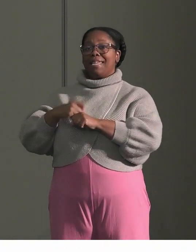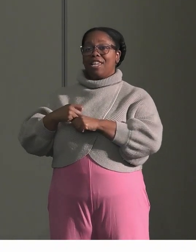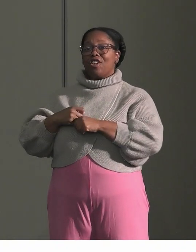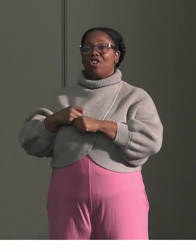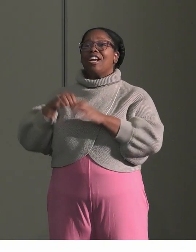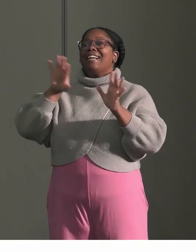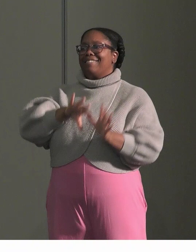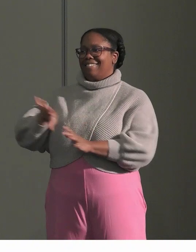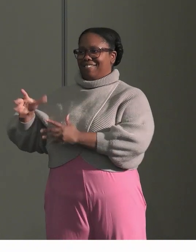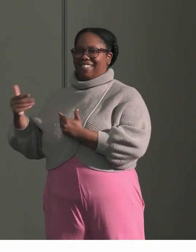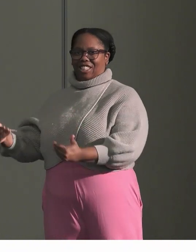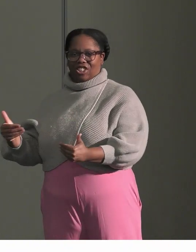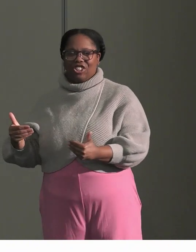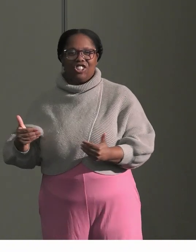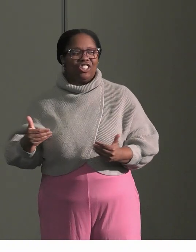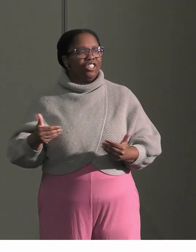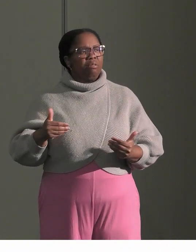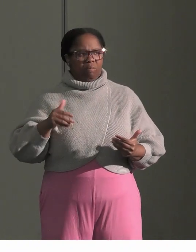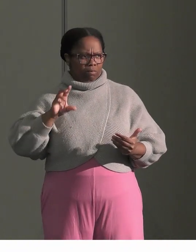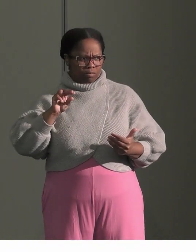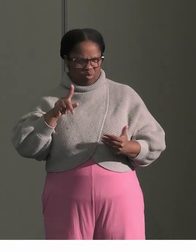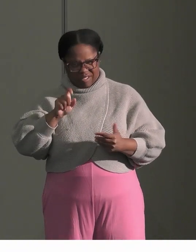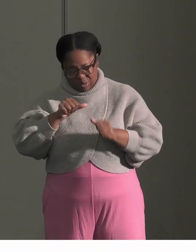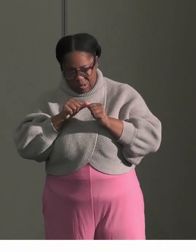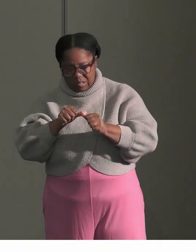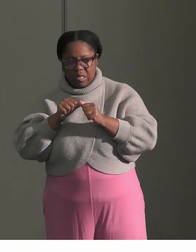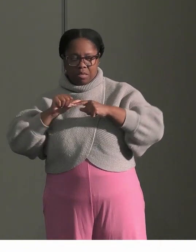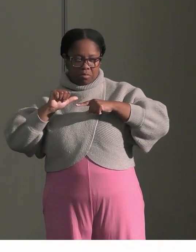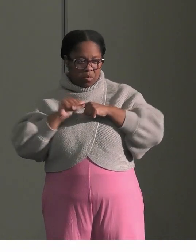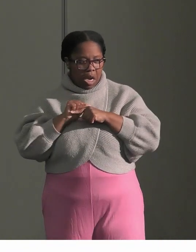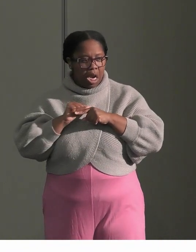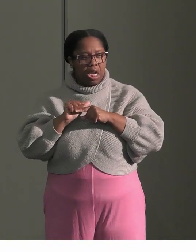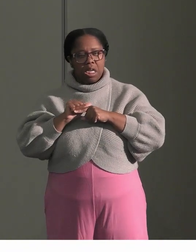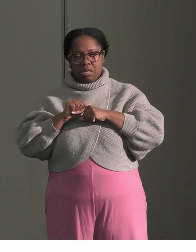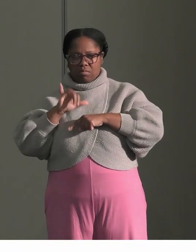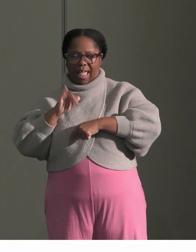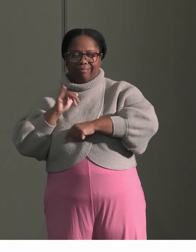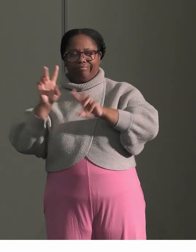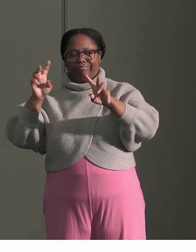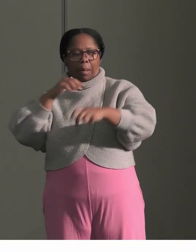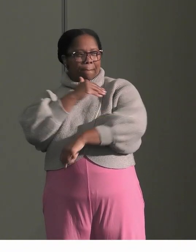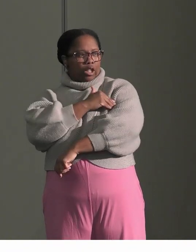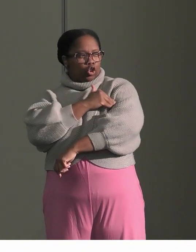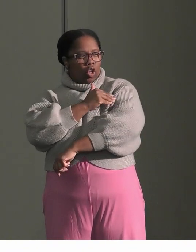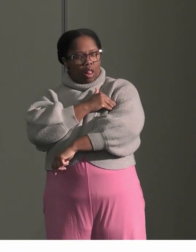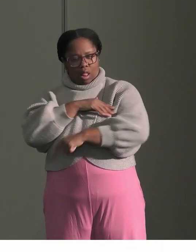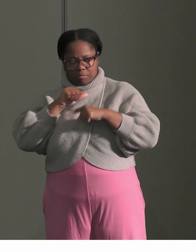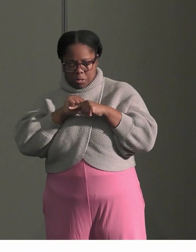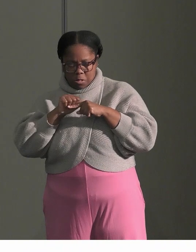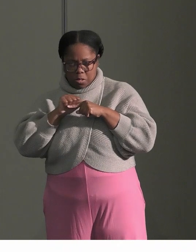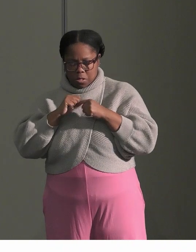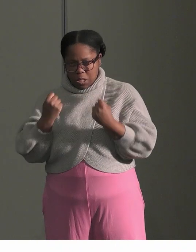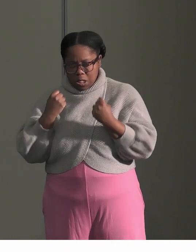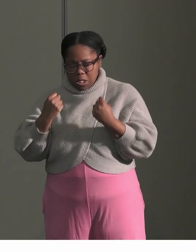muscle you need to buildup and you have to practice it to have the muscle to get there.